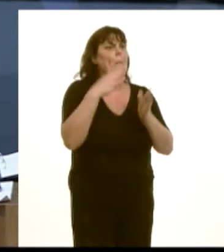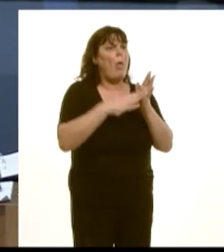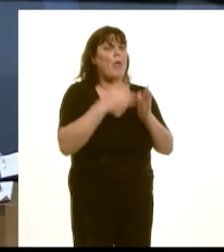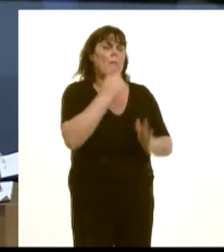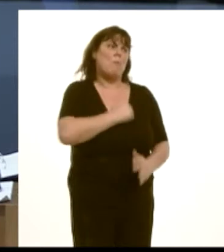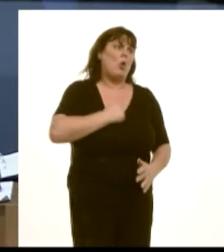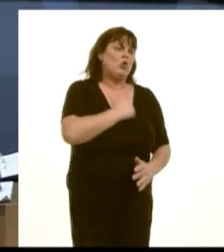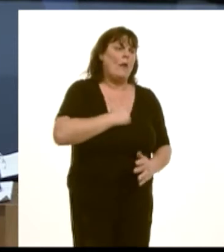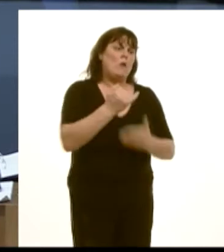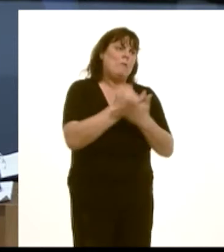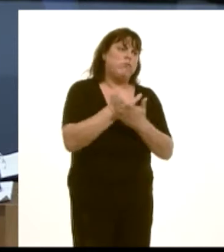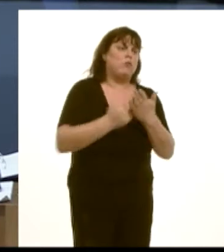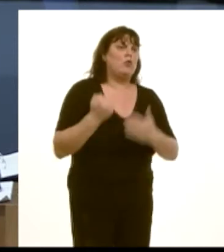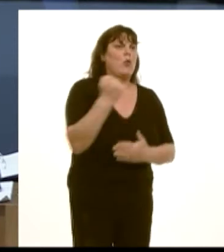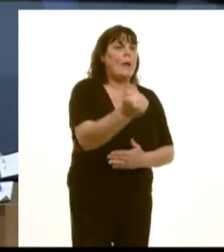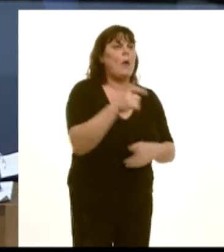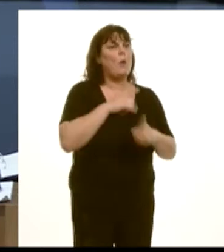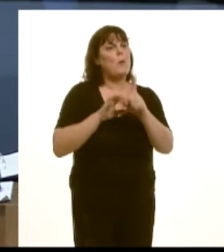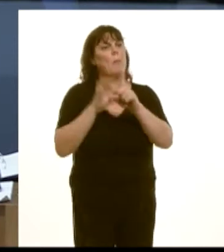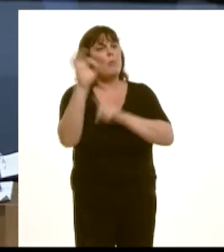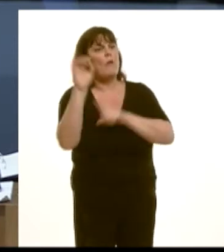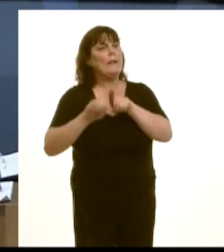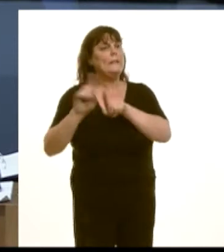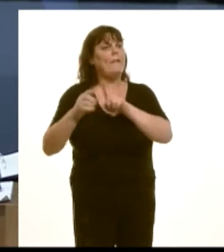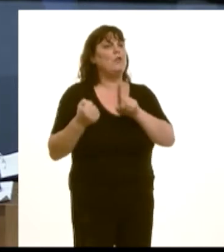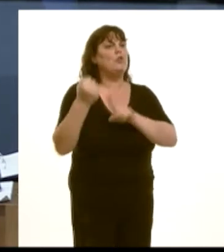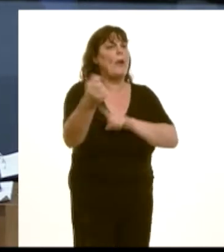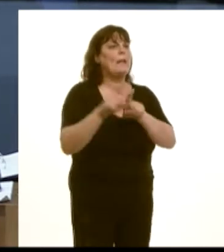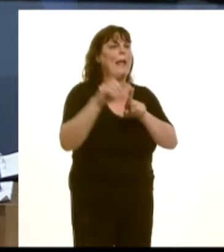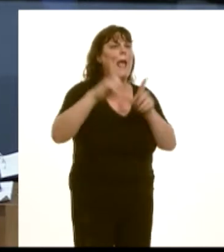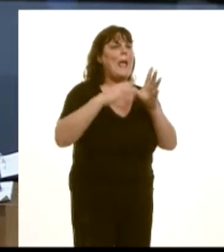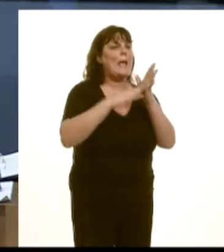increased services on the Vale of Glamorgan line, the Cambrian line and the Ebbw Vale